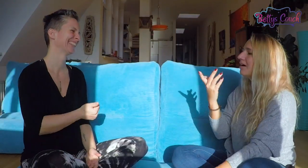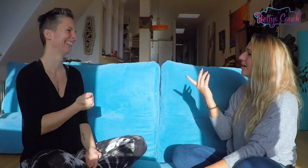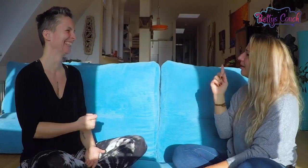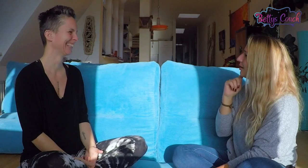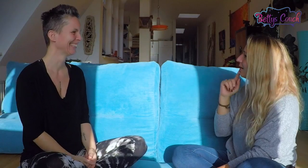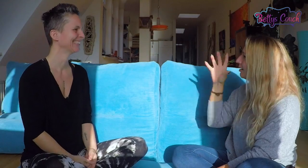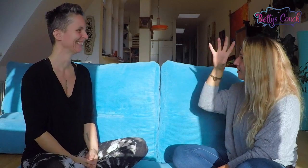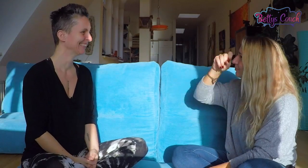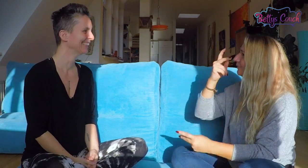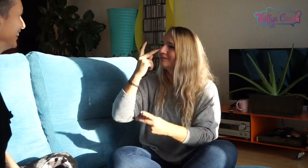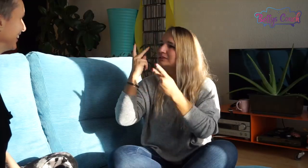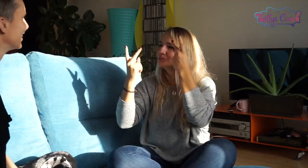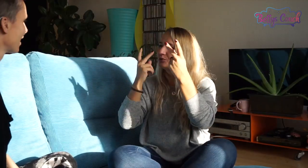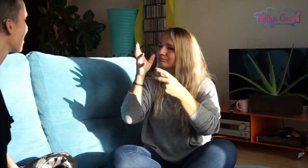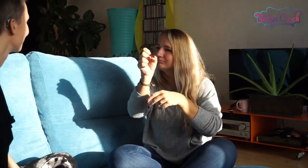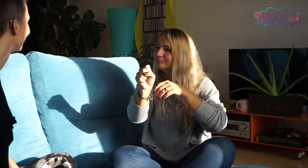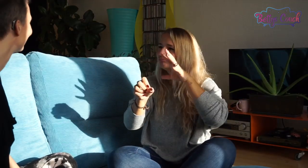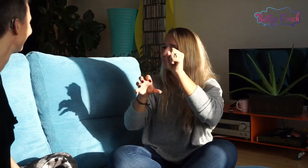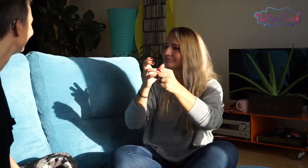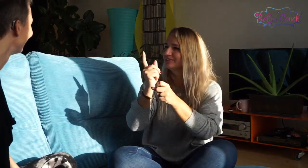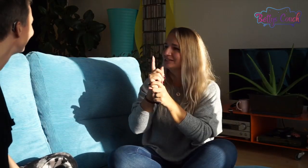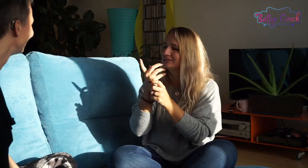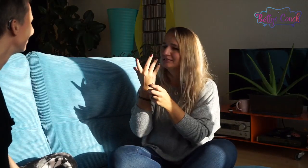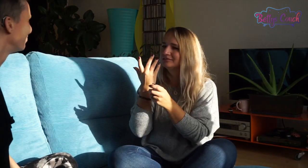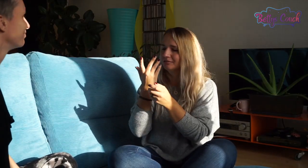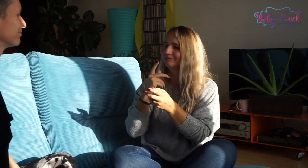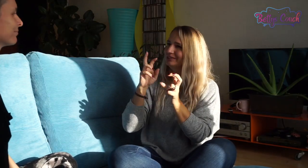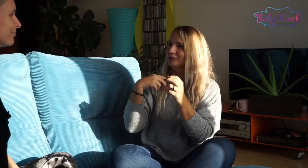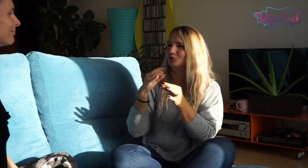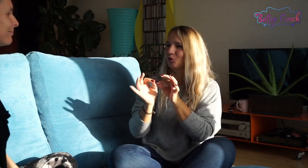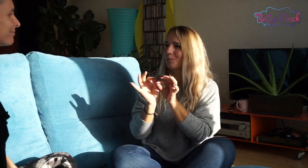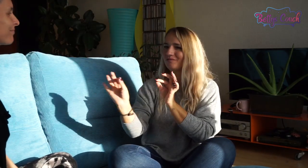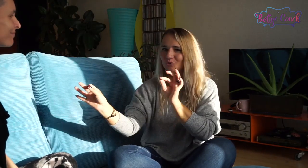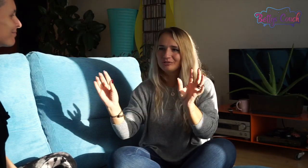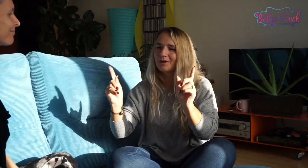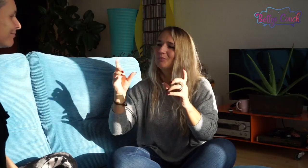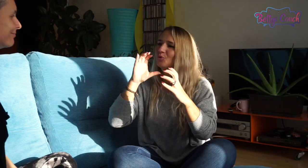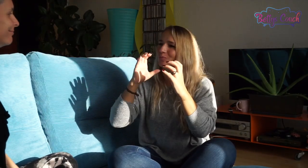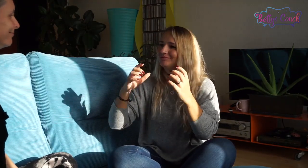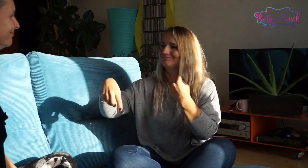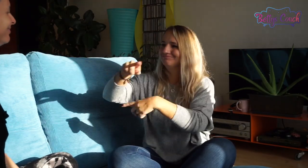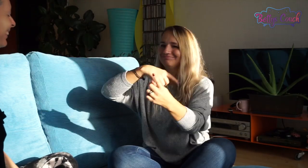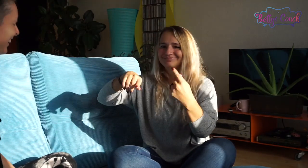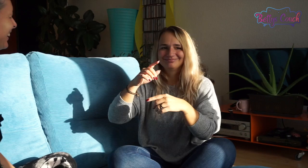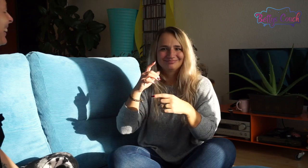The fact is that we, deaf people, can grasp more visually and I basically acted as an "interpreter".